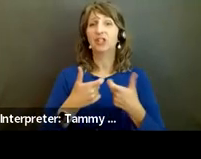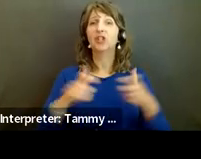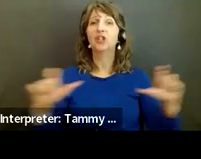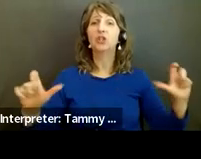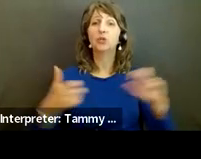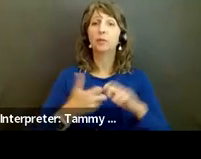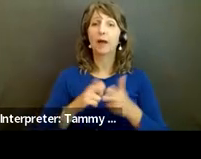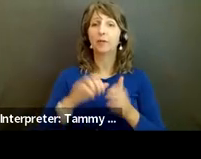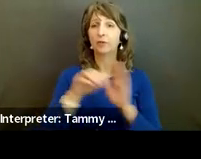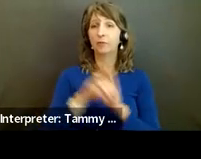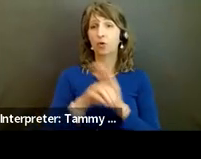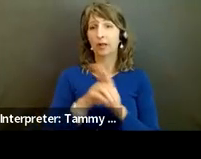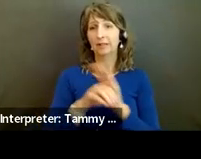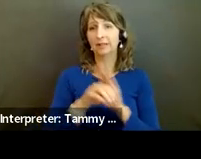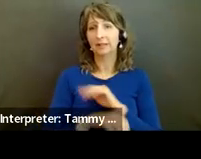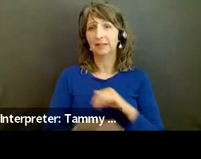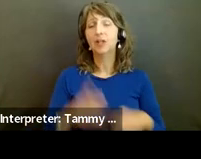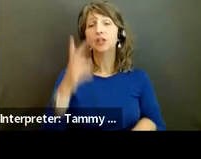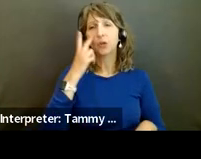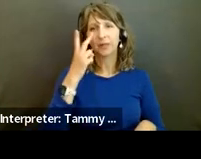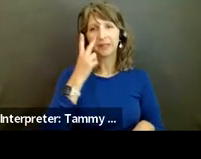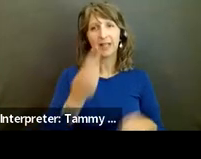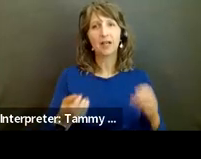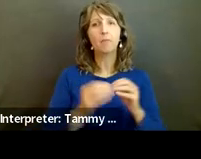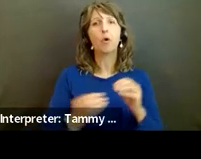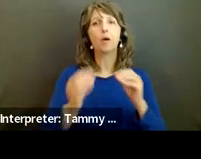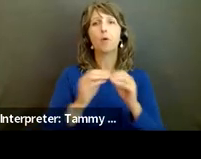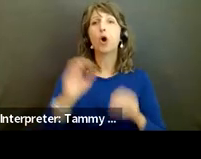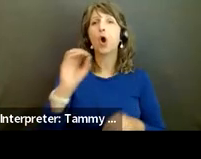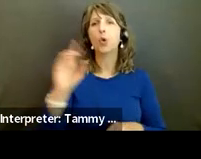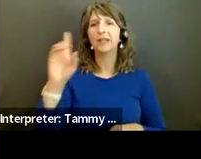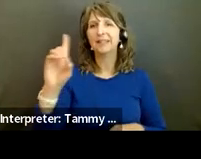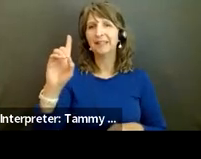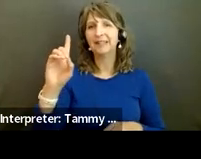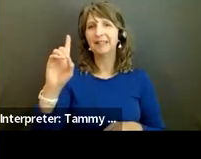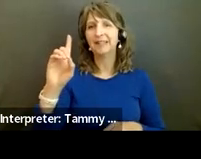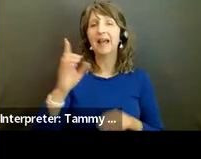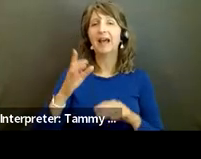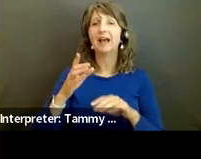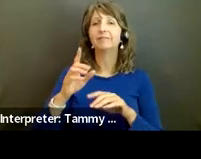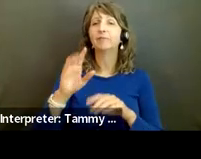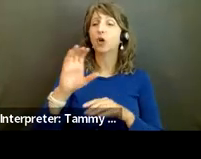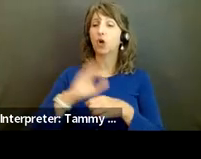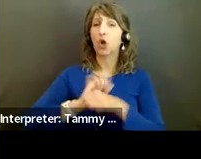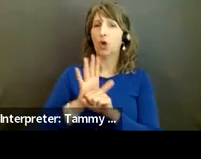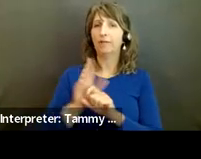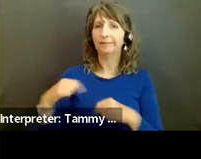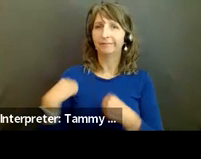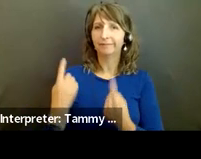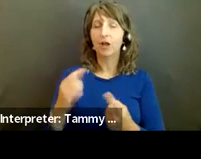And we're seeing rapid increases in overdoses since the COVID era since the rise of fentanyl.